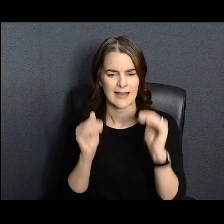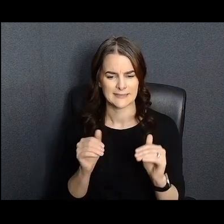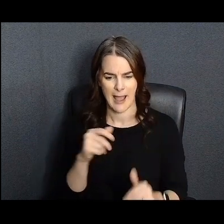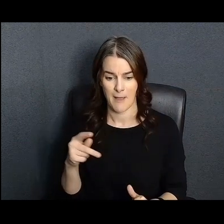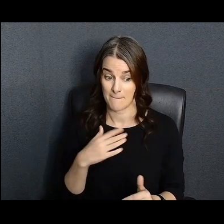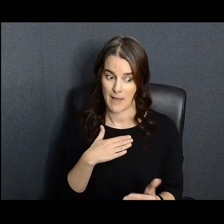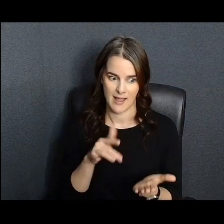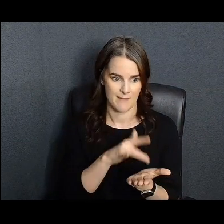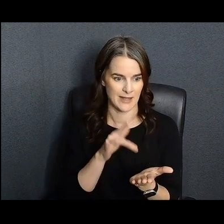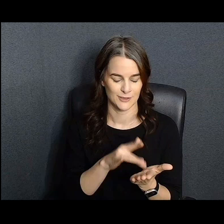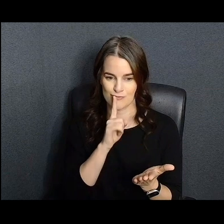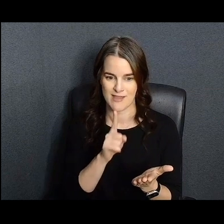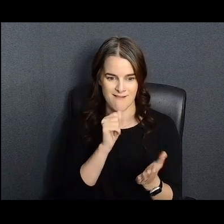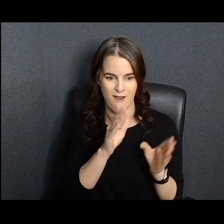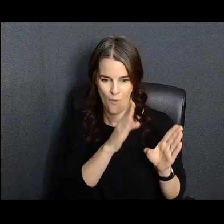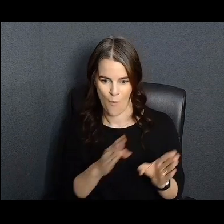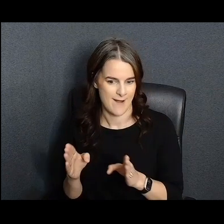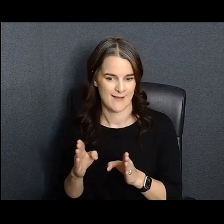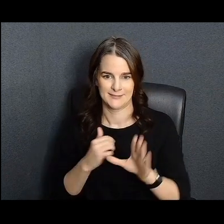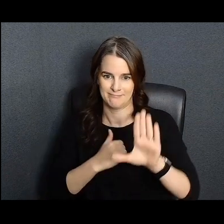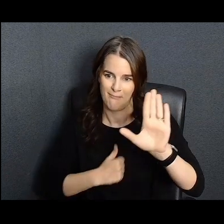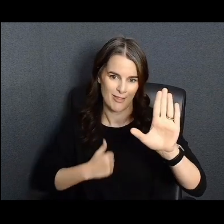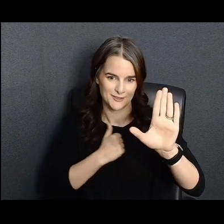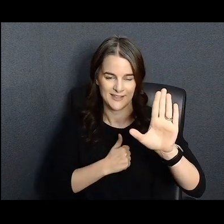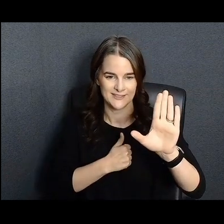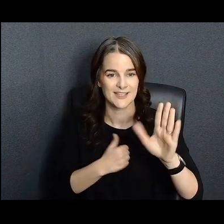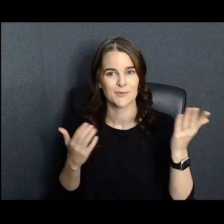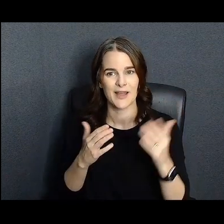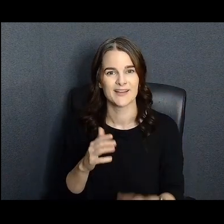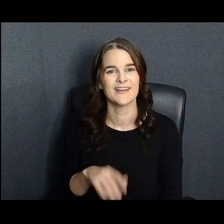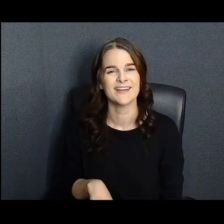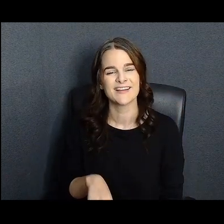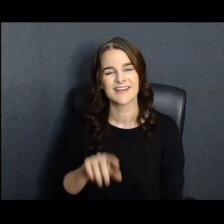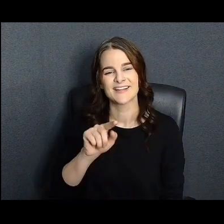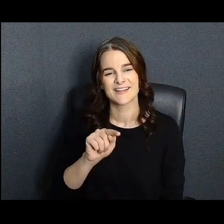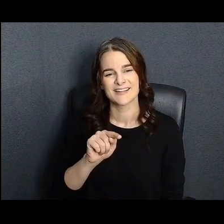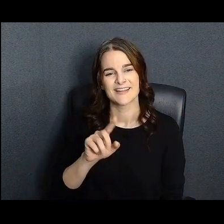I apologize-- is TD Snap.